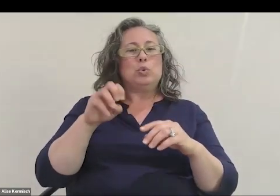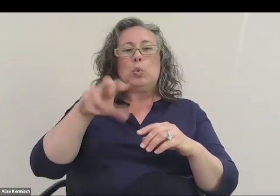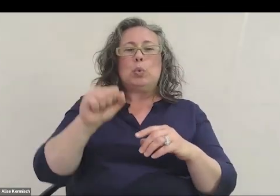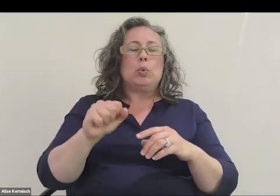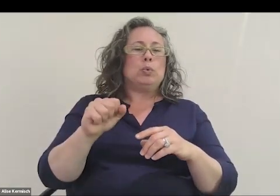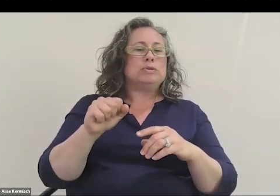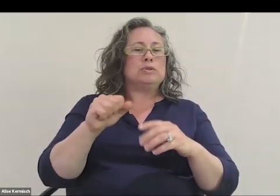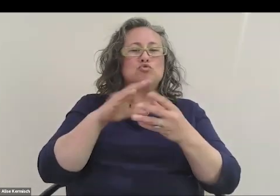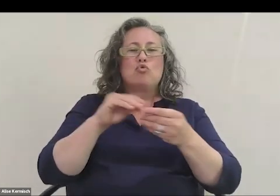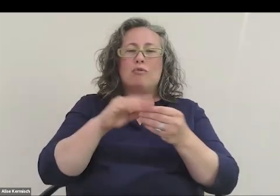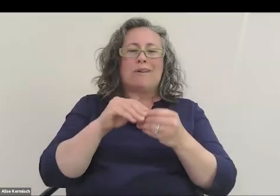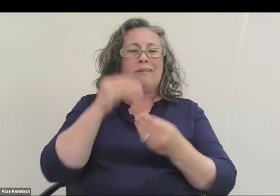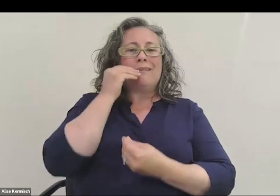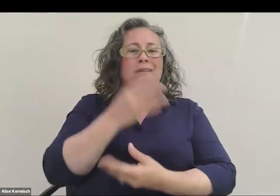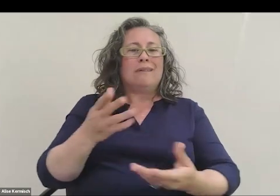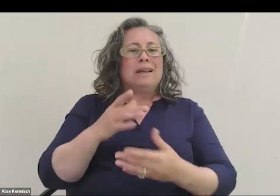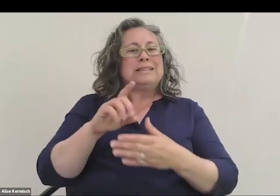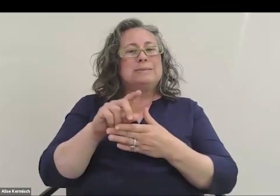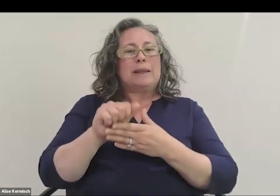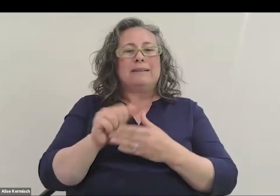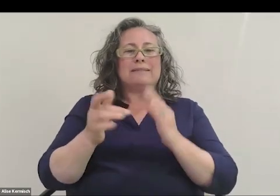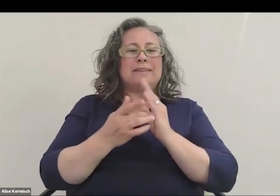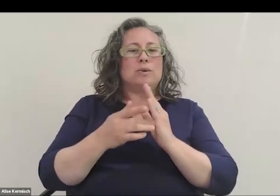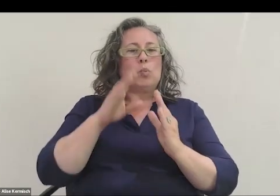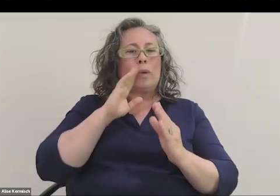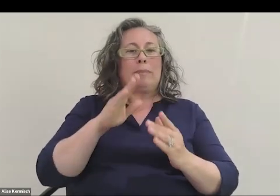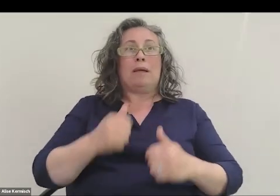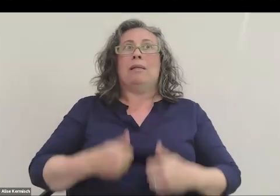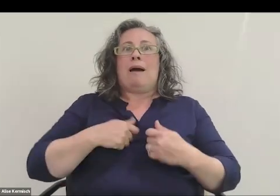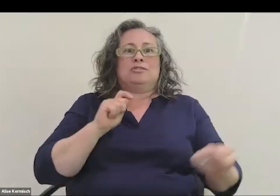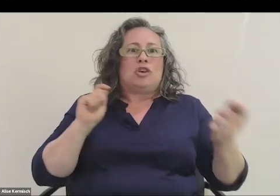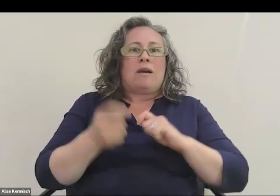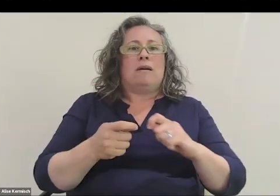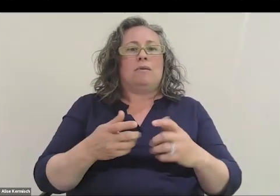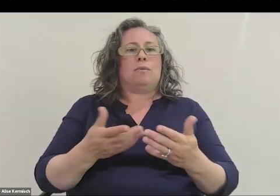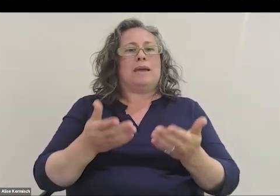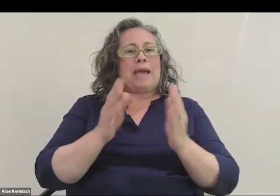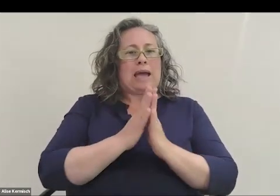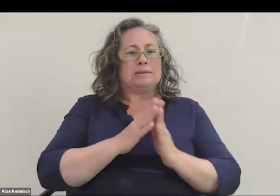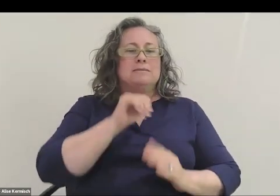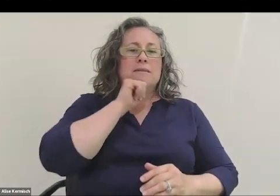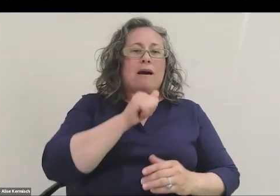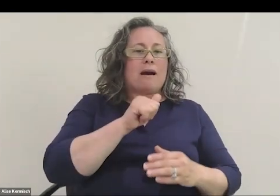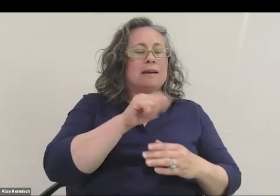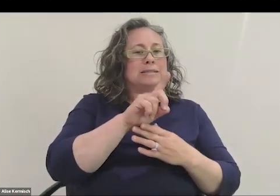fail commercially or socially. We ask non-disabled people to speak over disabled people at every step in this, too.